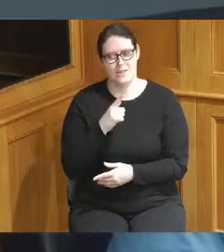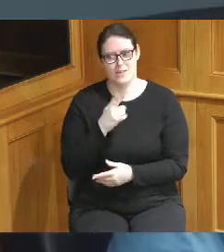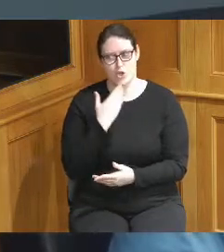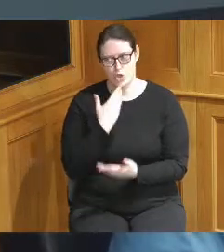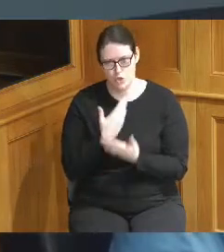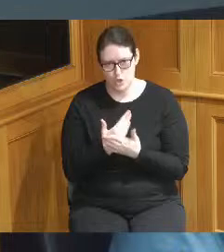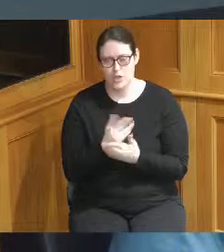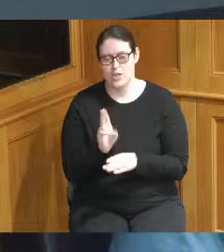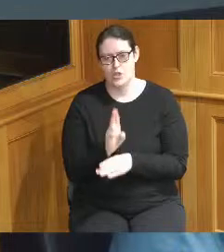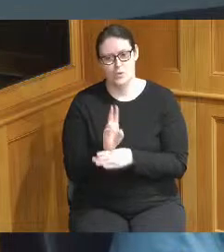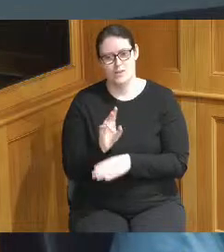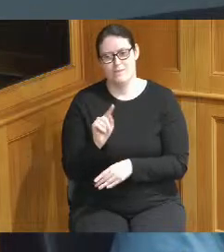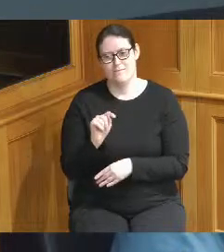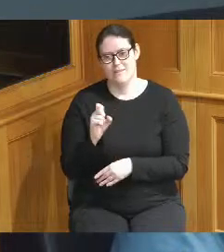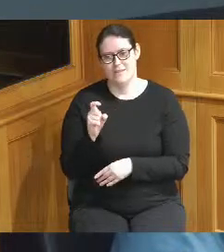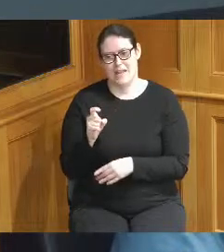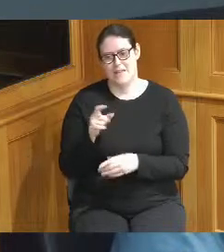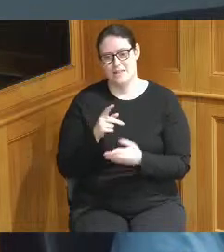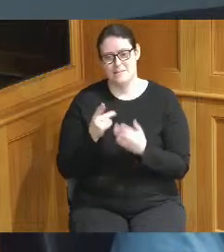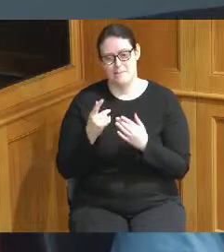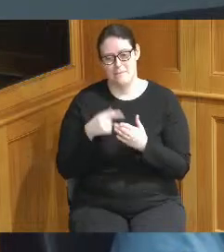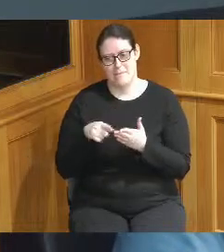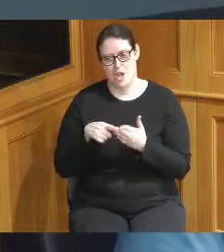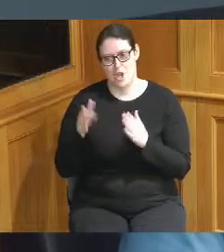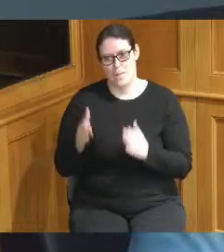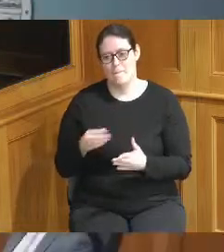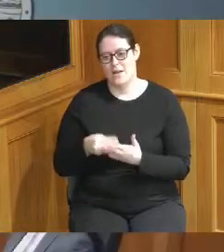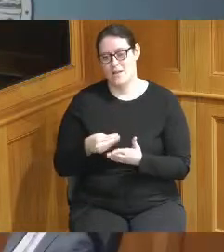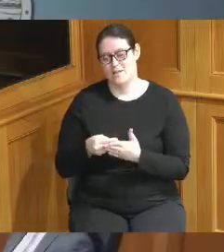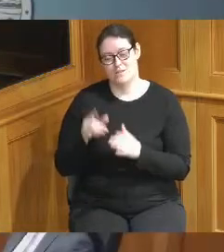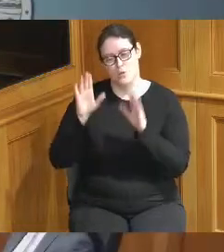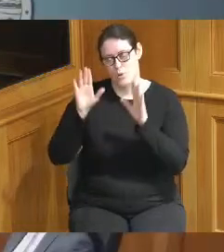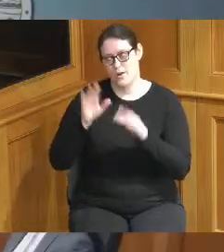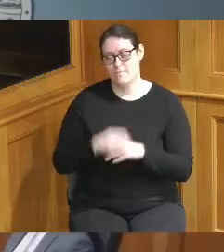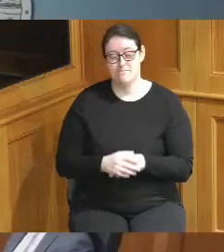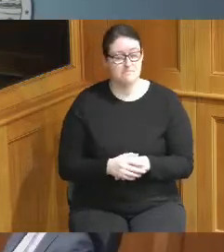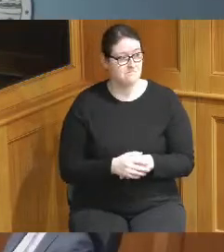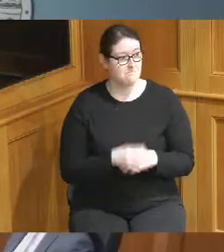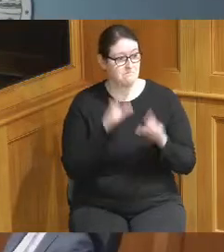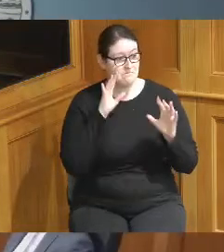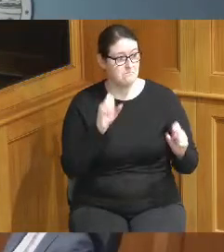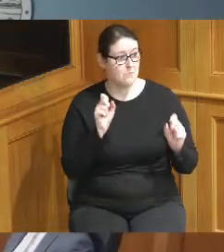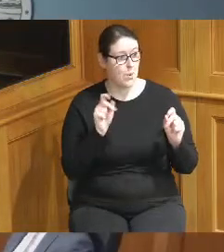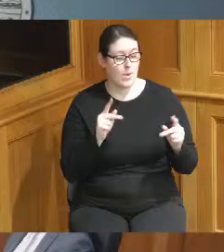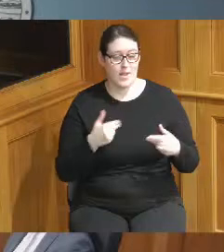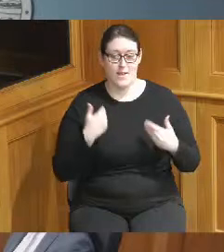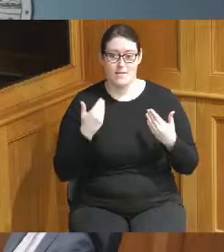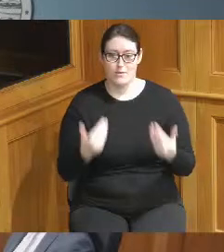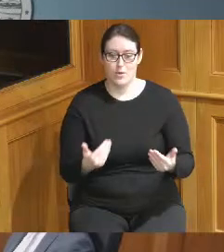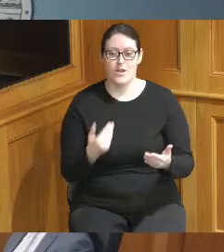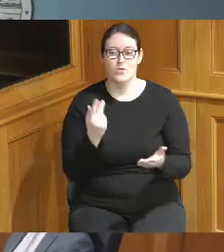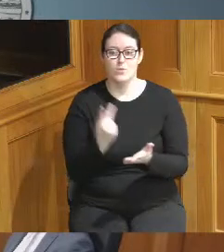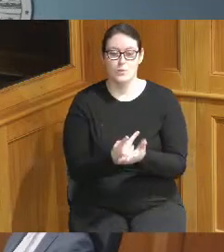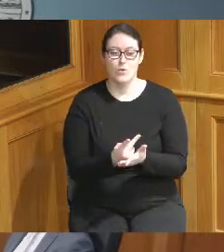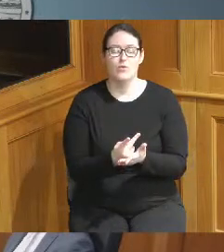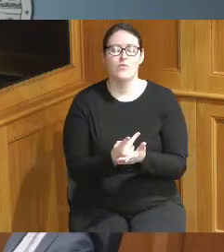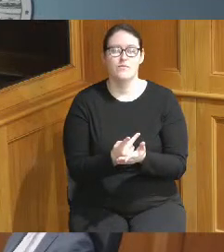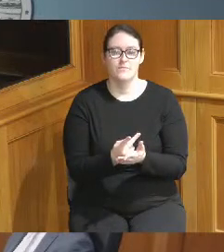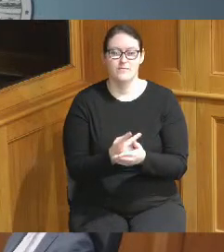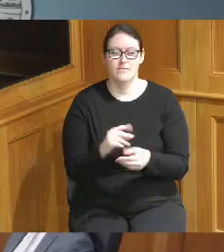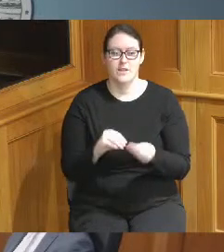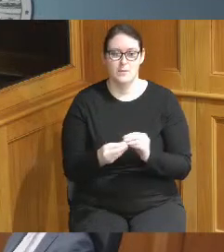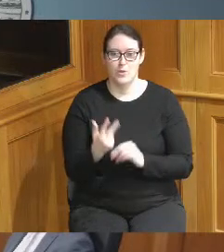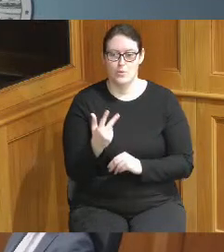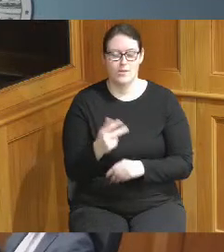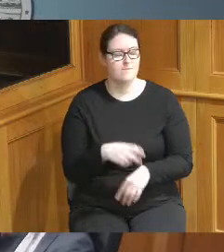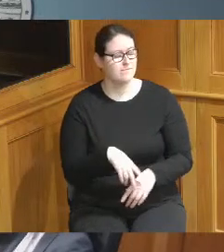purchase as well inside of the new pharmacy Altev Community Pharmacy so wanted to give a big shout